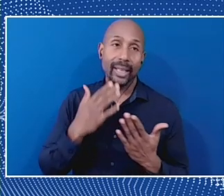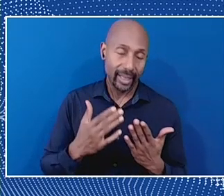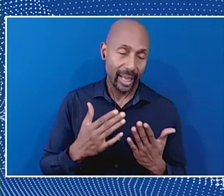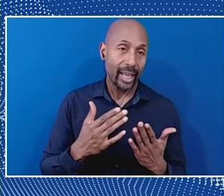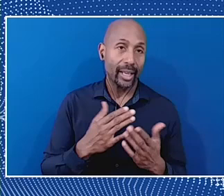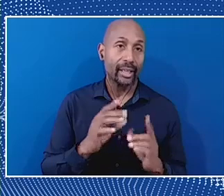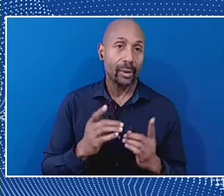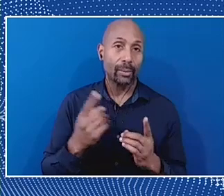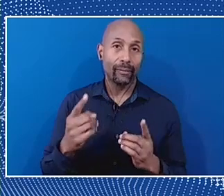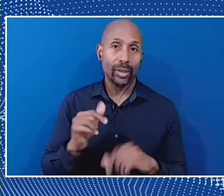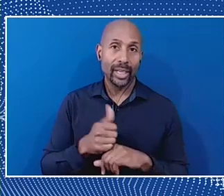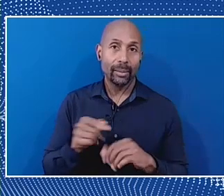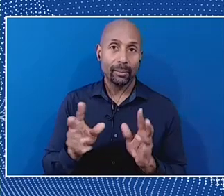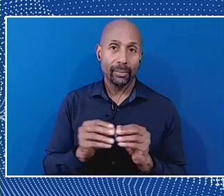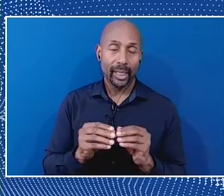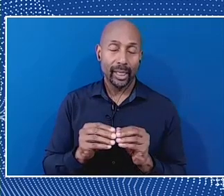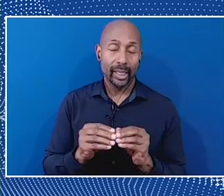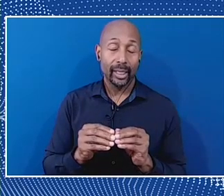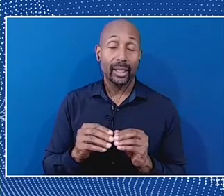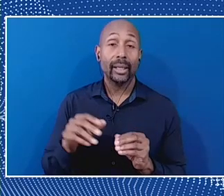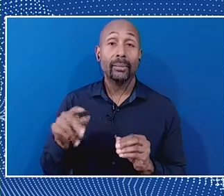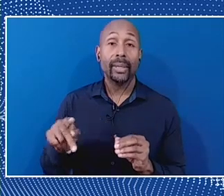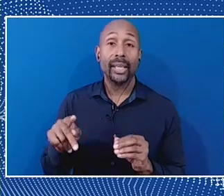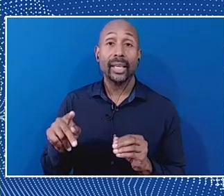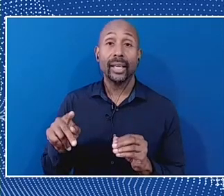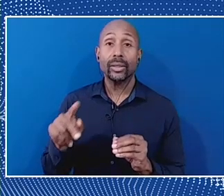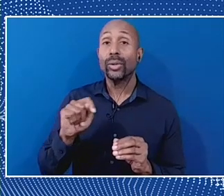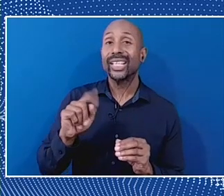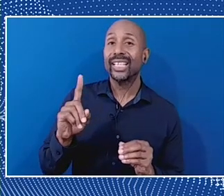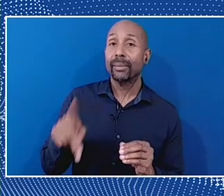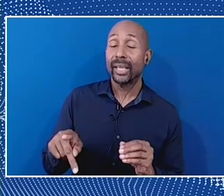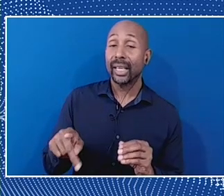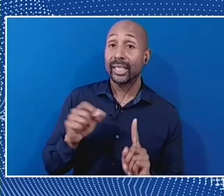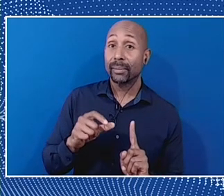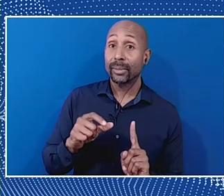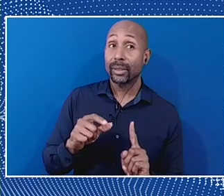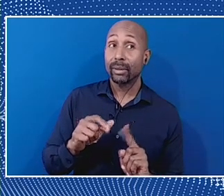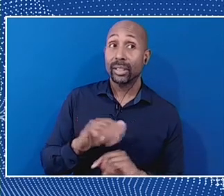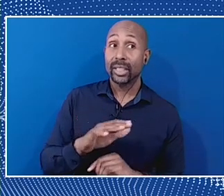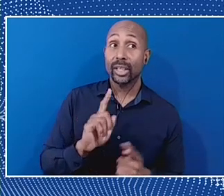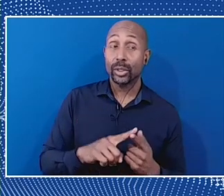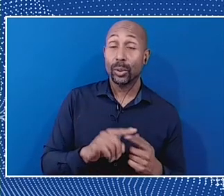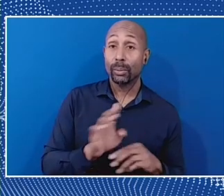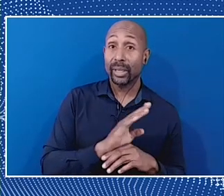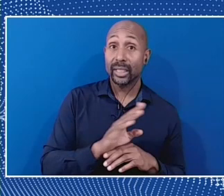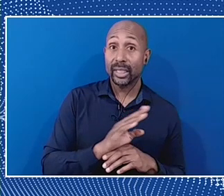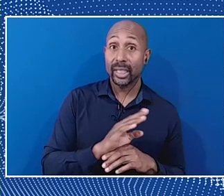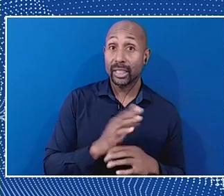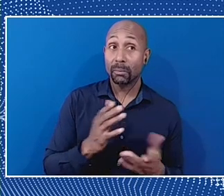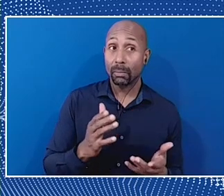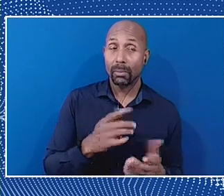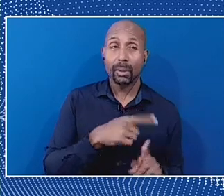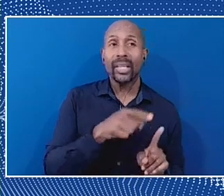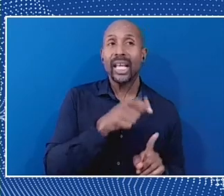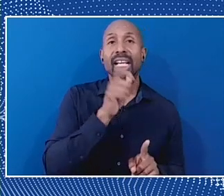would like to reiterate that PDP stimulus was handed out to businesses and they did not have to go to great lengths to prove they were experiencing hardship from